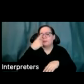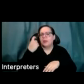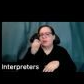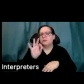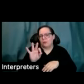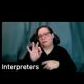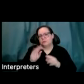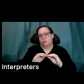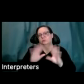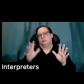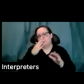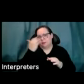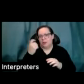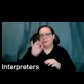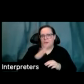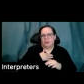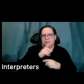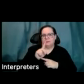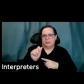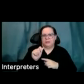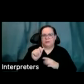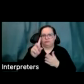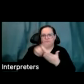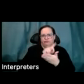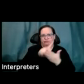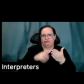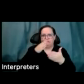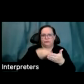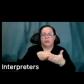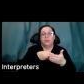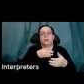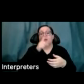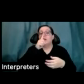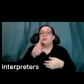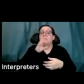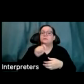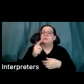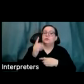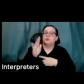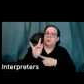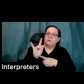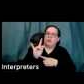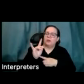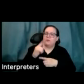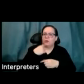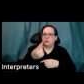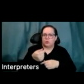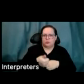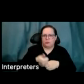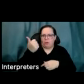discriminated against. At the age of 25, I was told to leave a plane on my return trip to my job here in the US Senate.